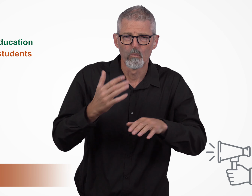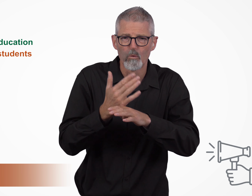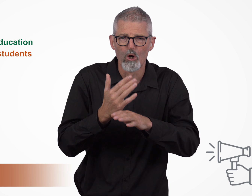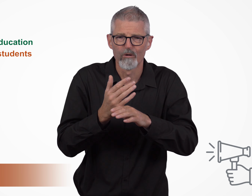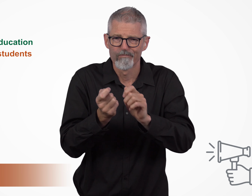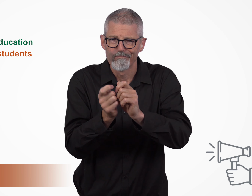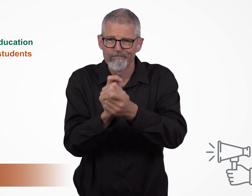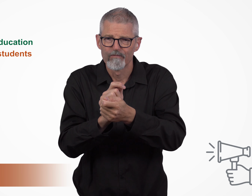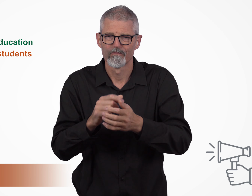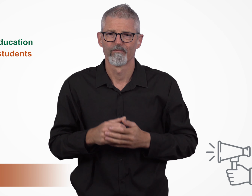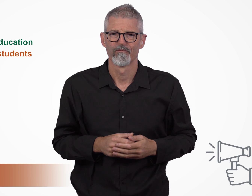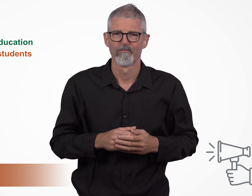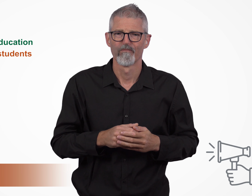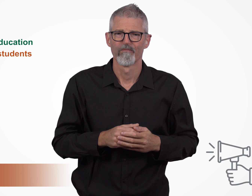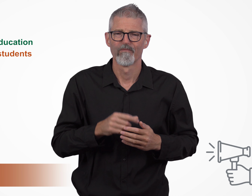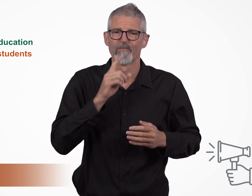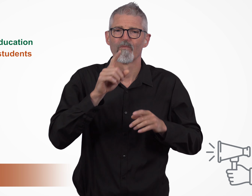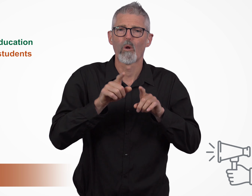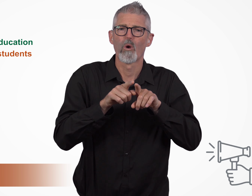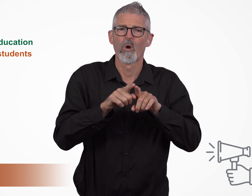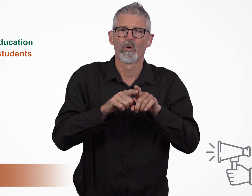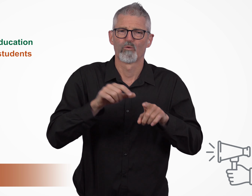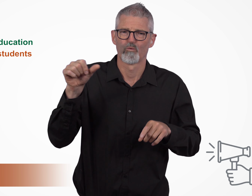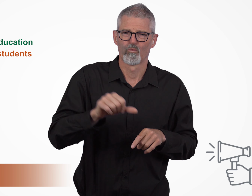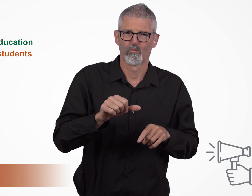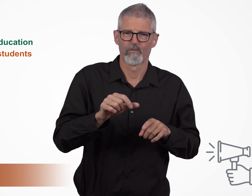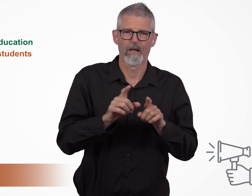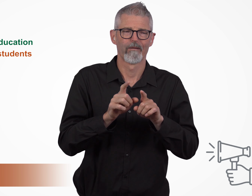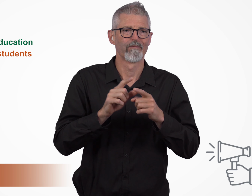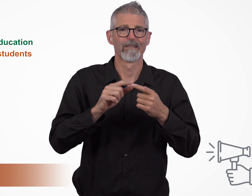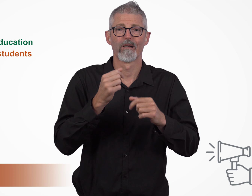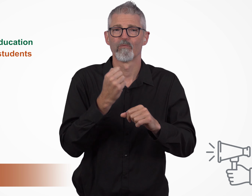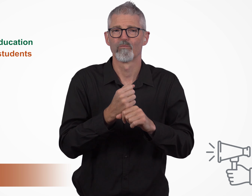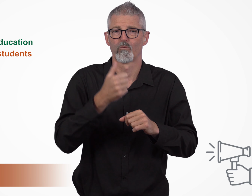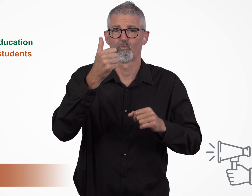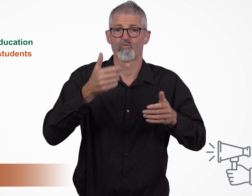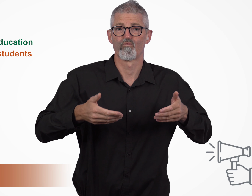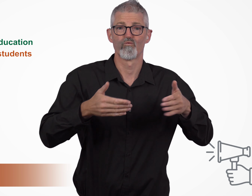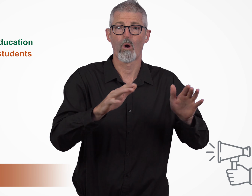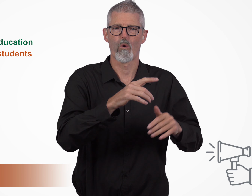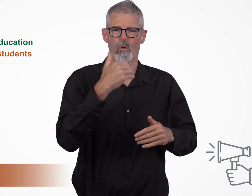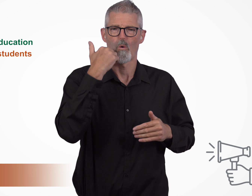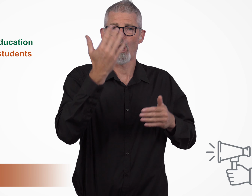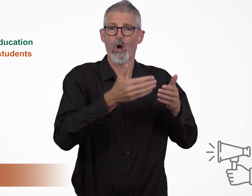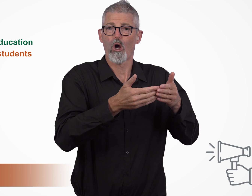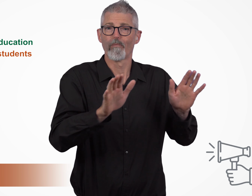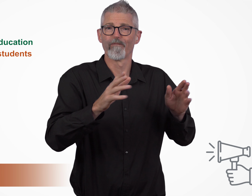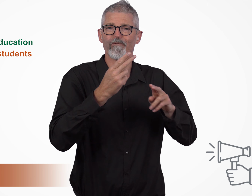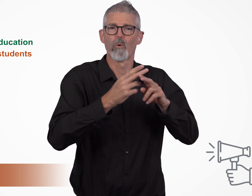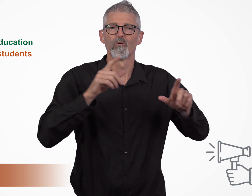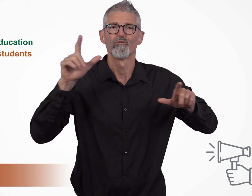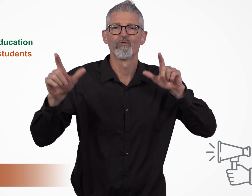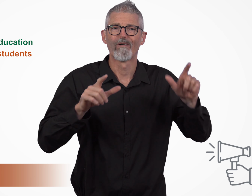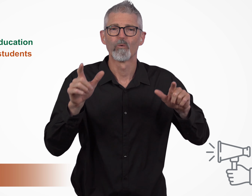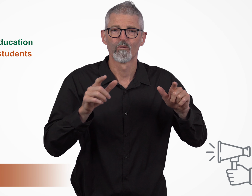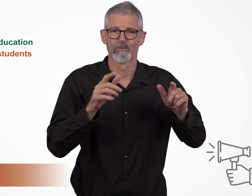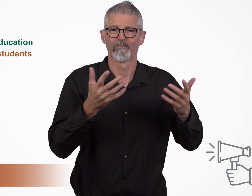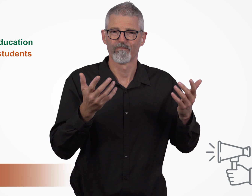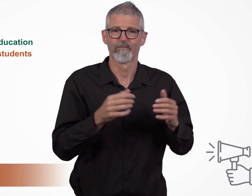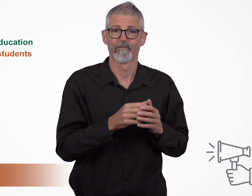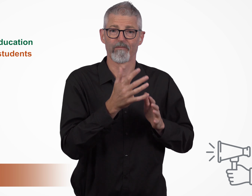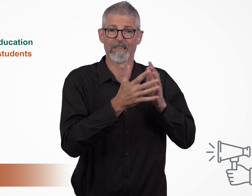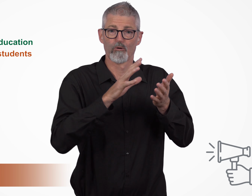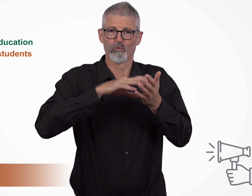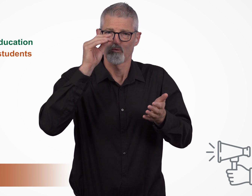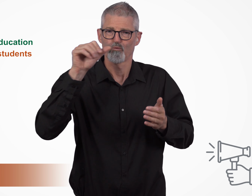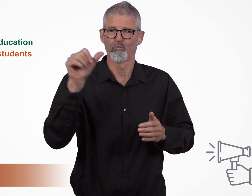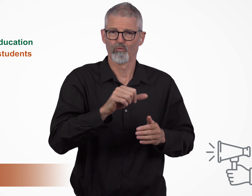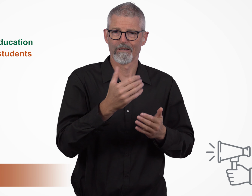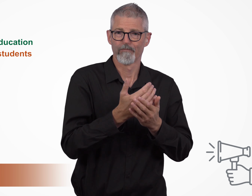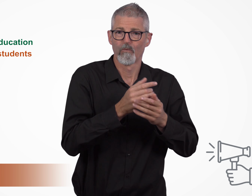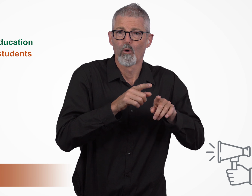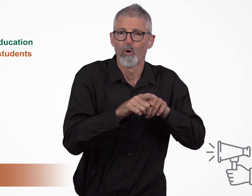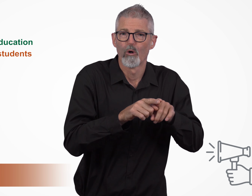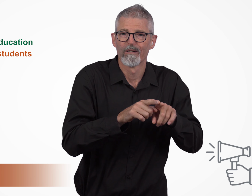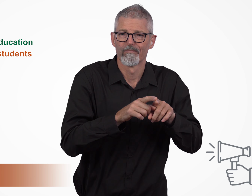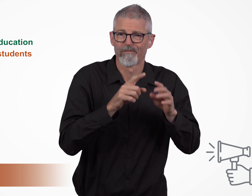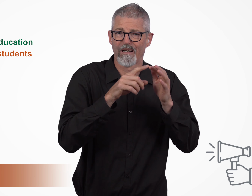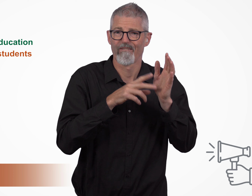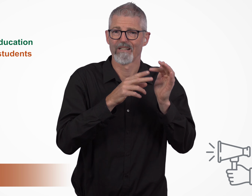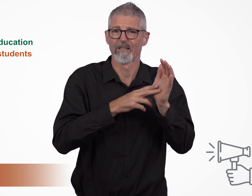Just as a well-maintained road is always open for travel, lifelong learning ensures students can keep discovering,